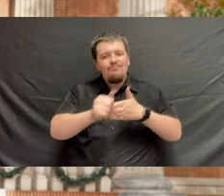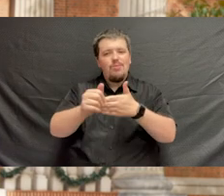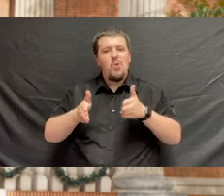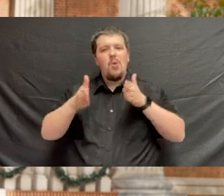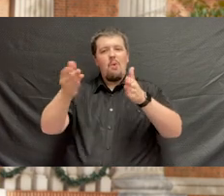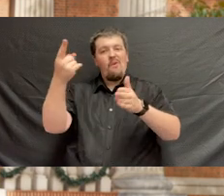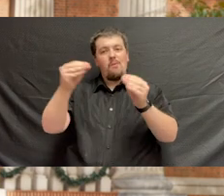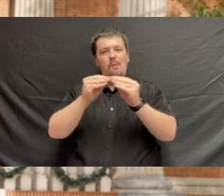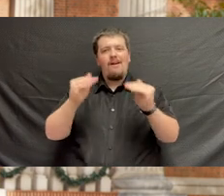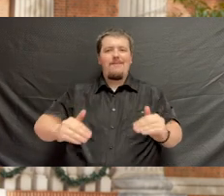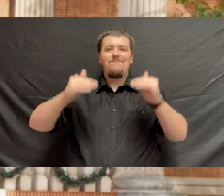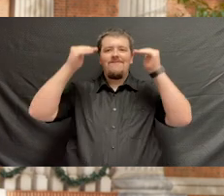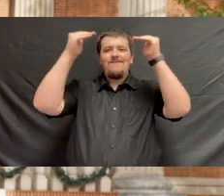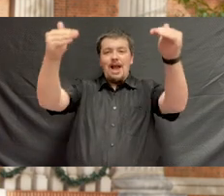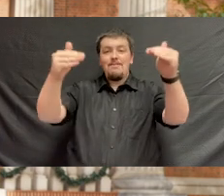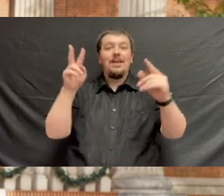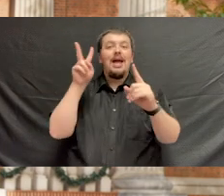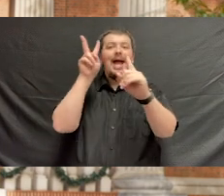for further advancement and application.